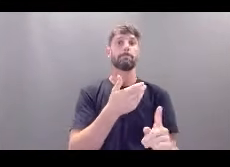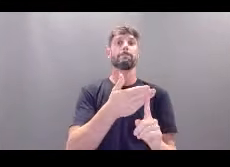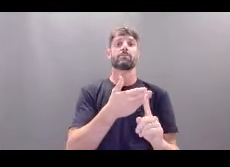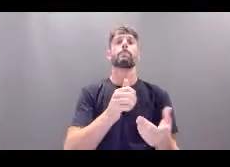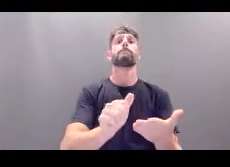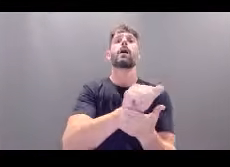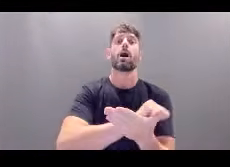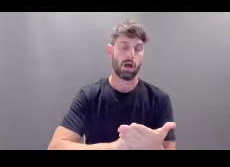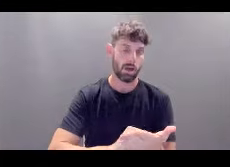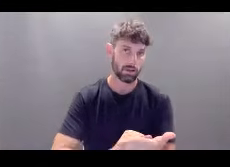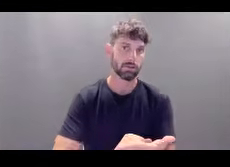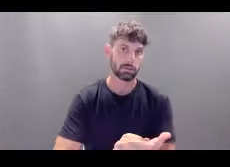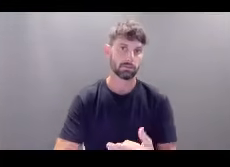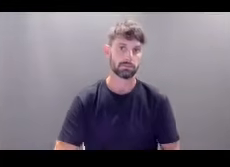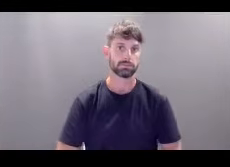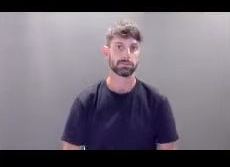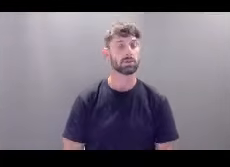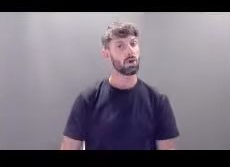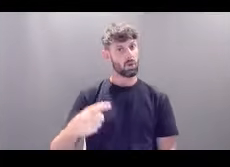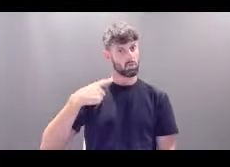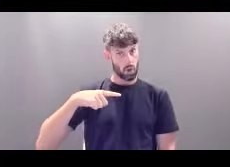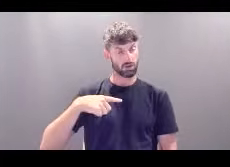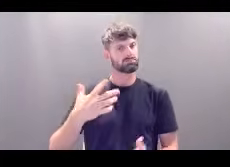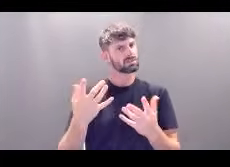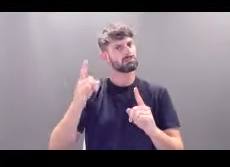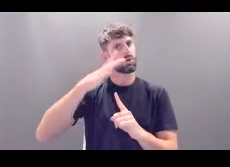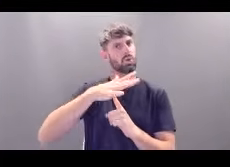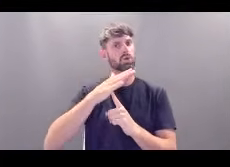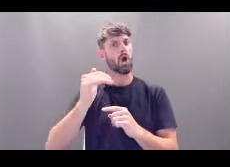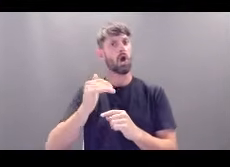and this is to make sure that high cost or complex items are